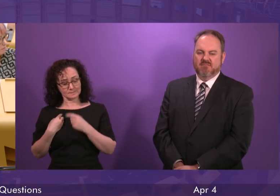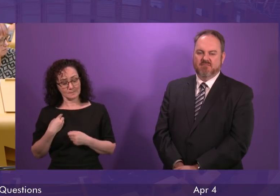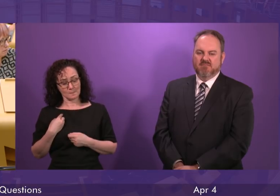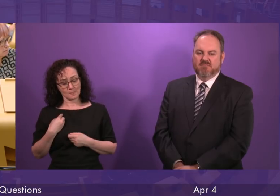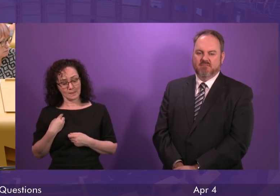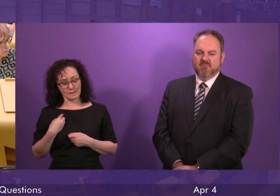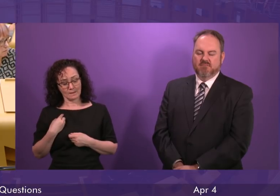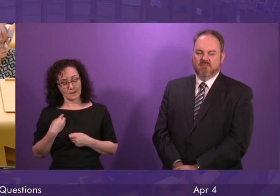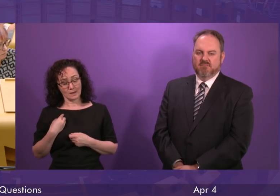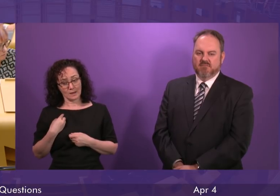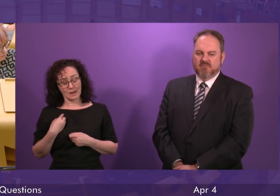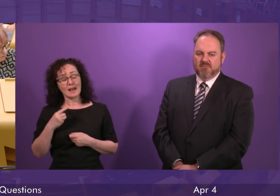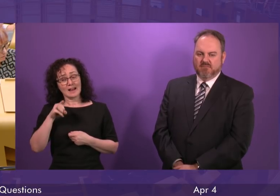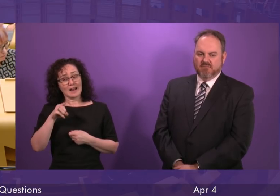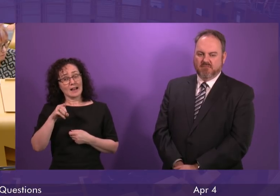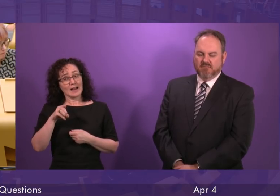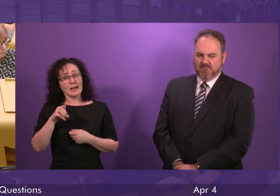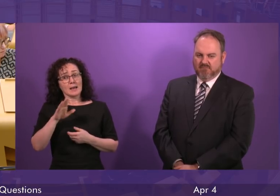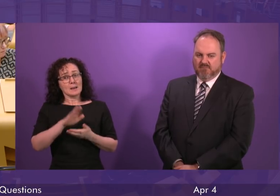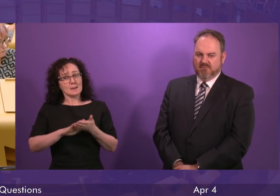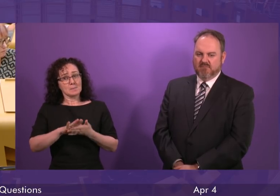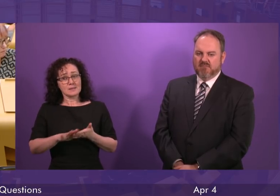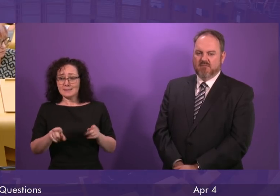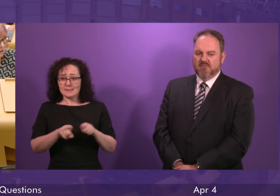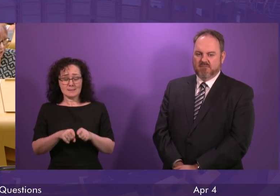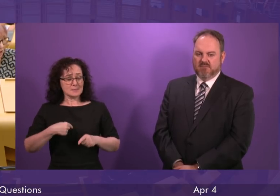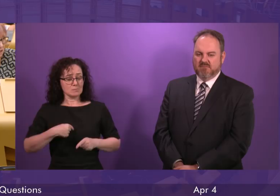the NHS would not be safe in the Conservatives’ hands, because they would want to privatise